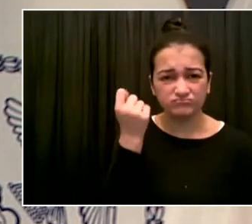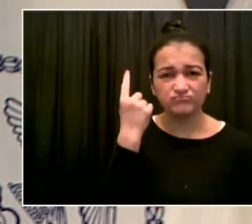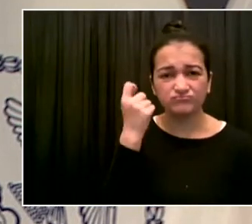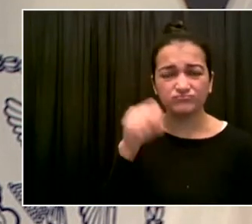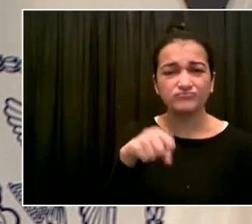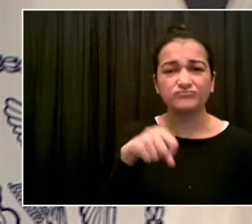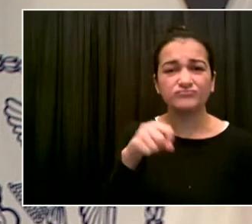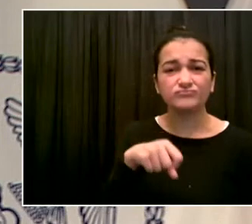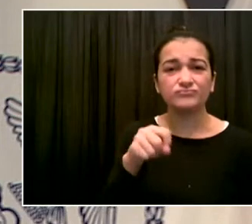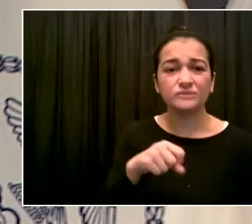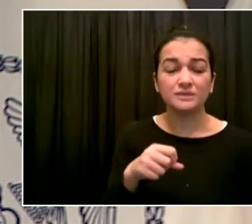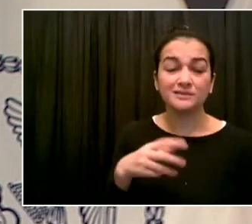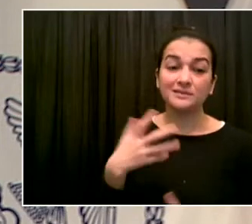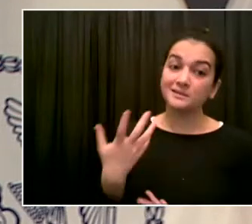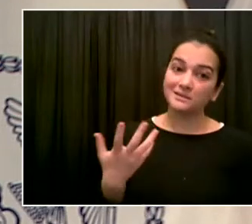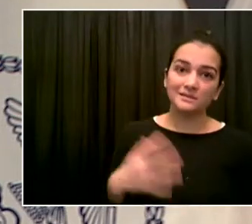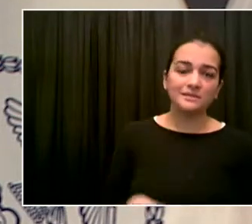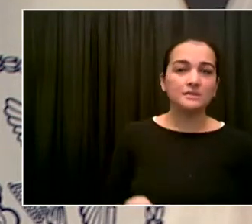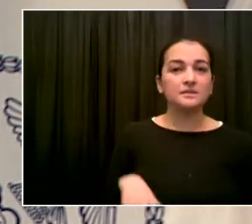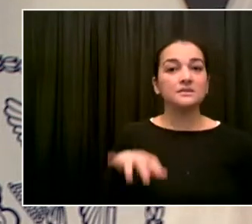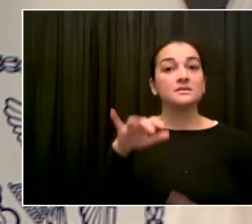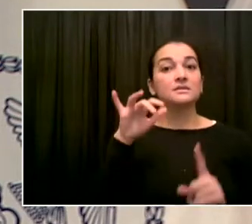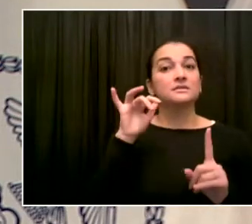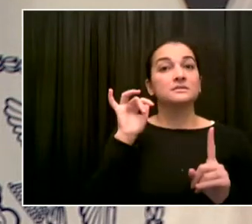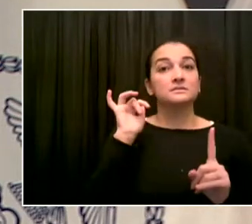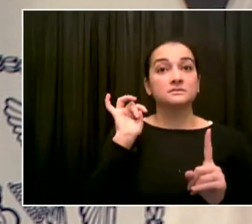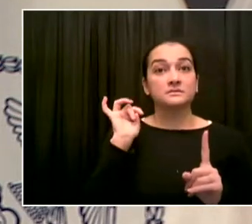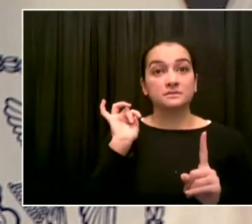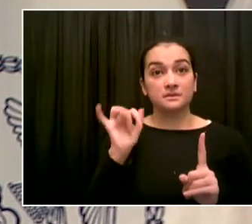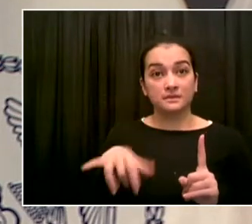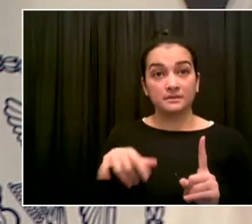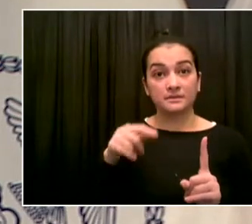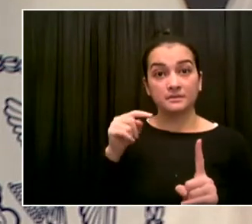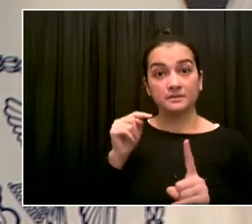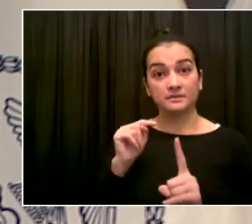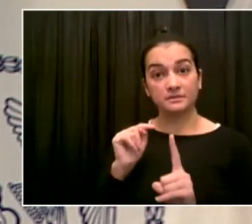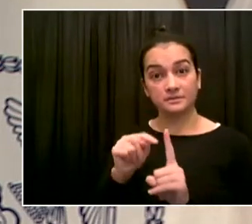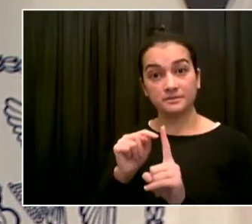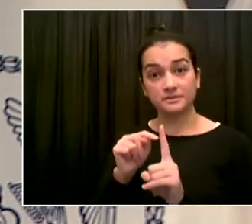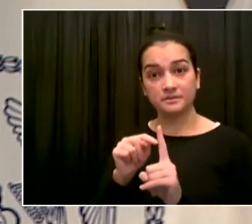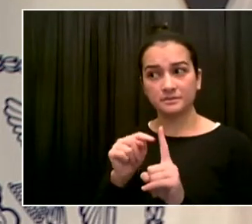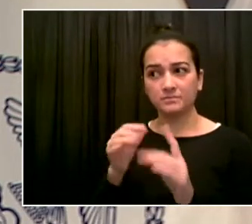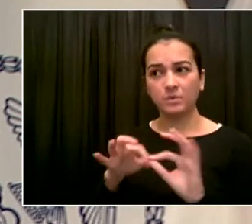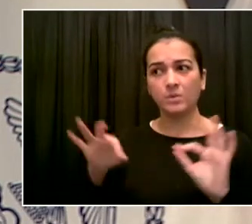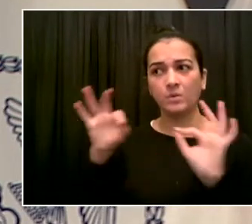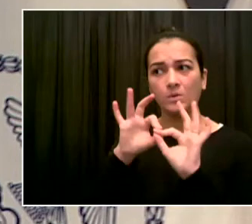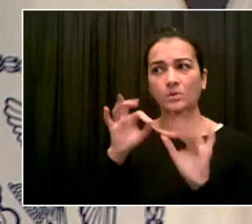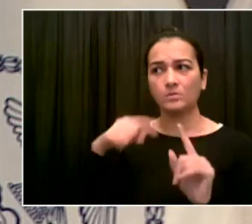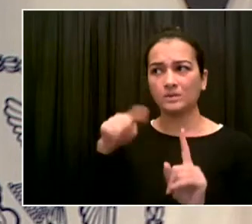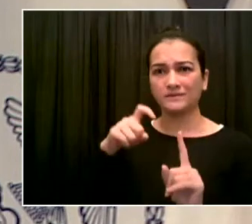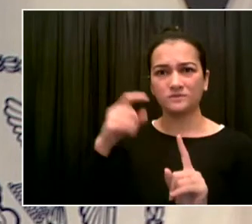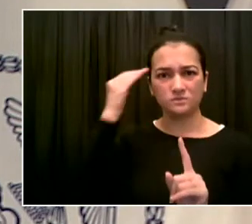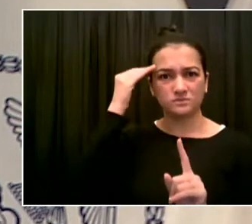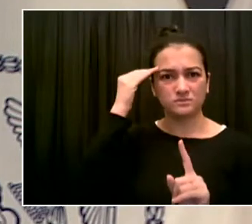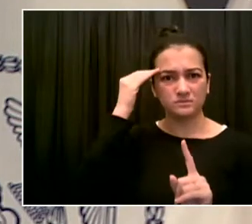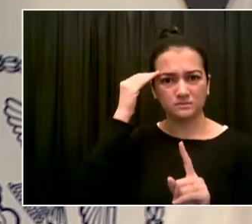TROUBLING TO PEOPLE AND WE NEED TO UNDERSTAND WHAT THAT WAS AND WHY IT HAPPENED BUT AT THE SAME TIME I WANT TO SAY IT I TSRE UTO SAY PERCEPTION AND REALITY MATTER